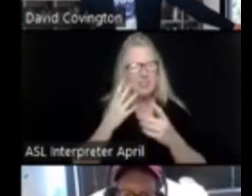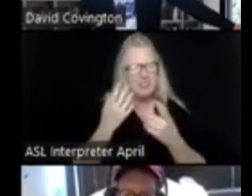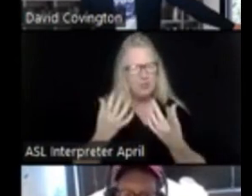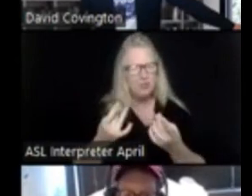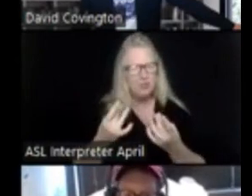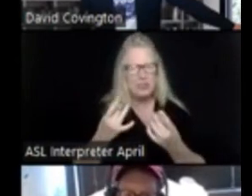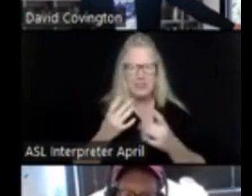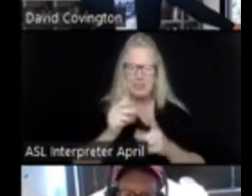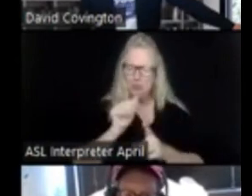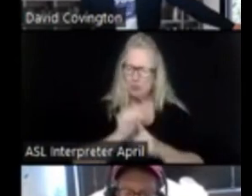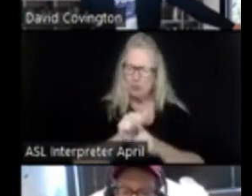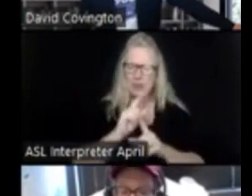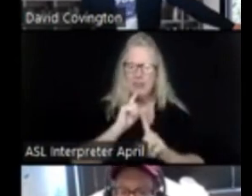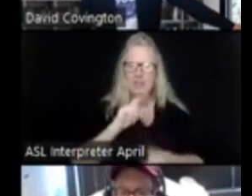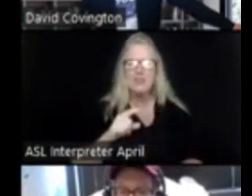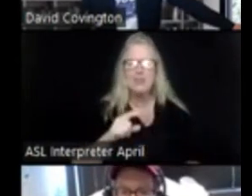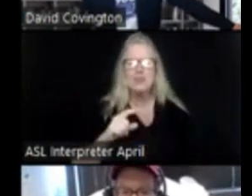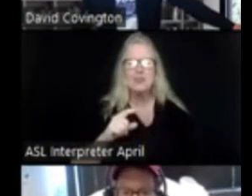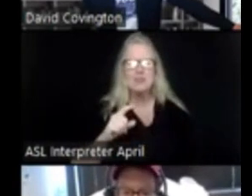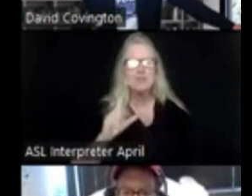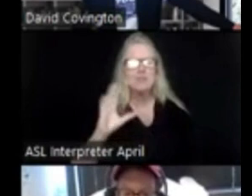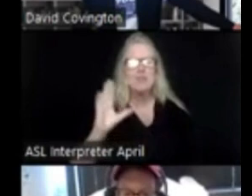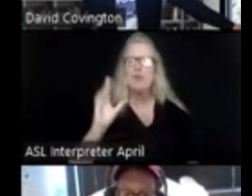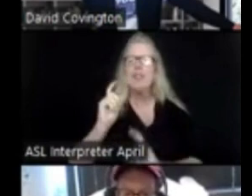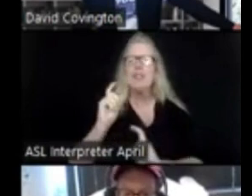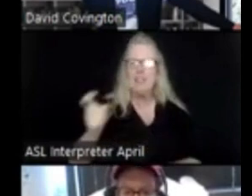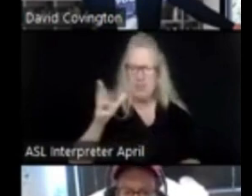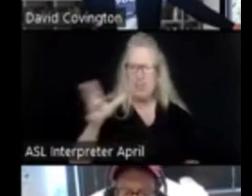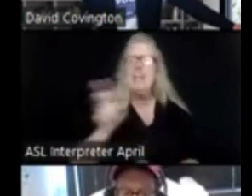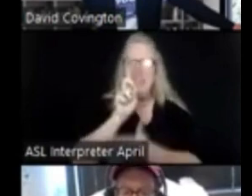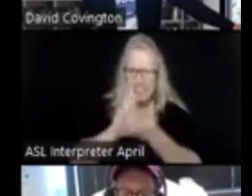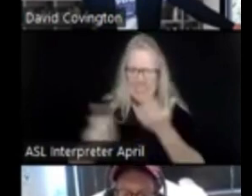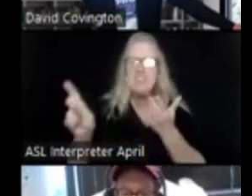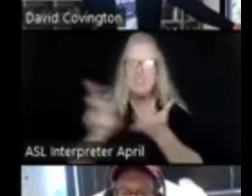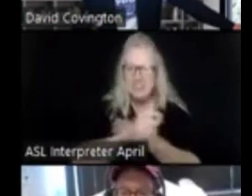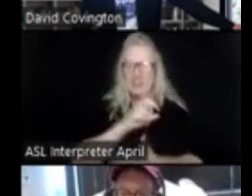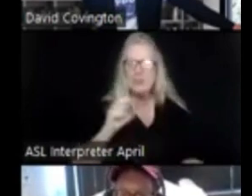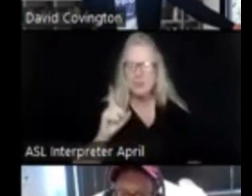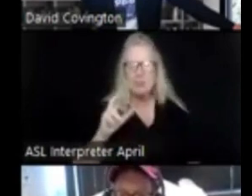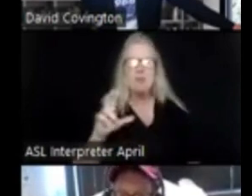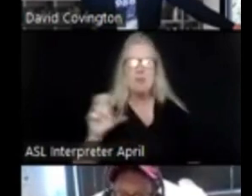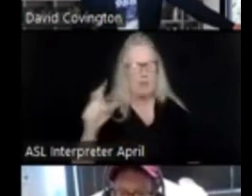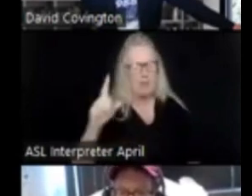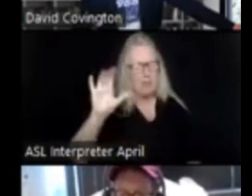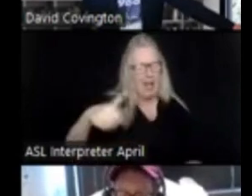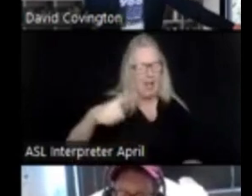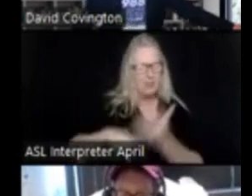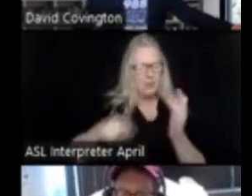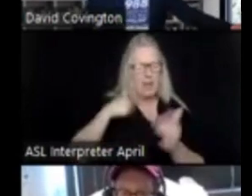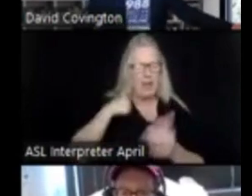NO. IT IS.